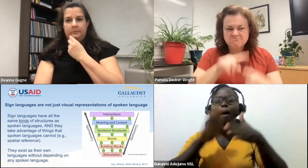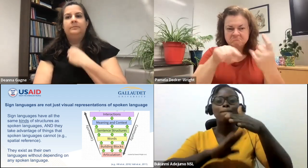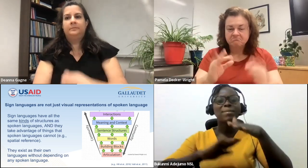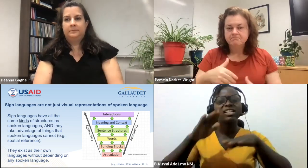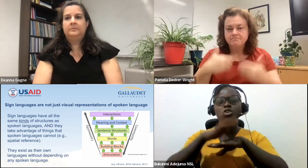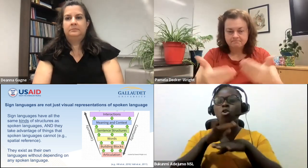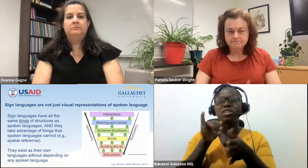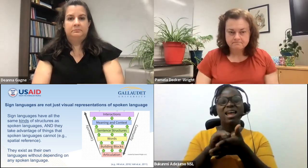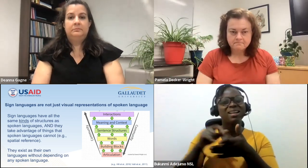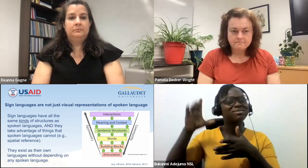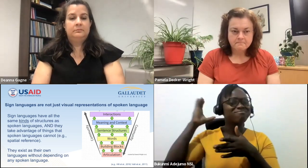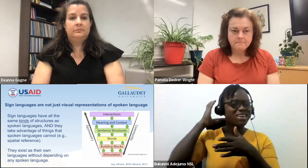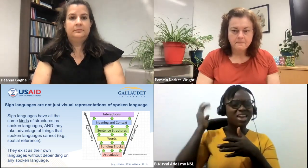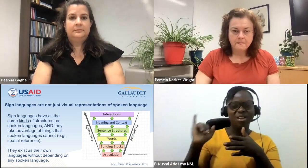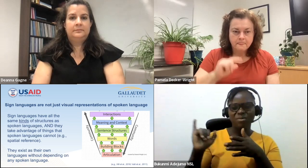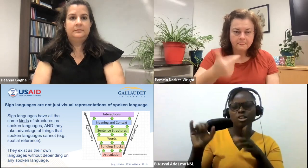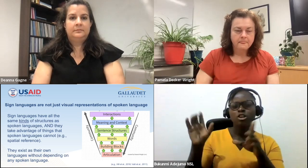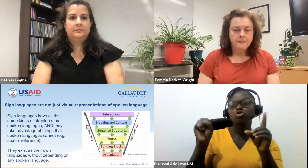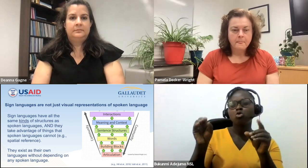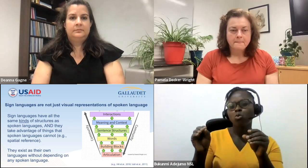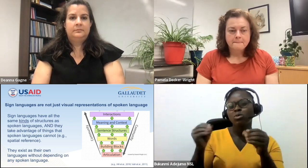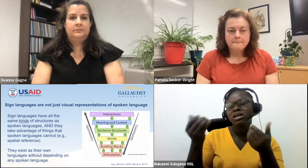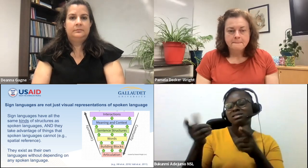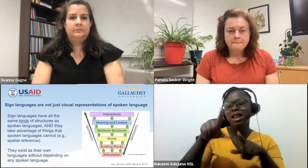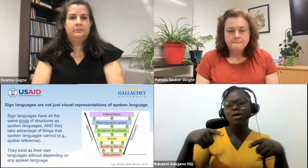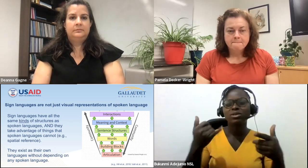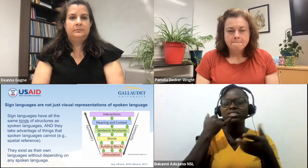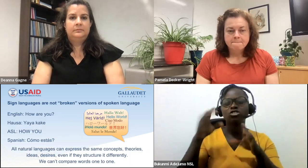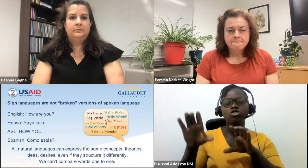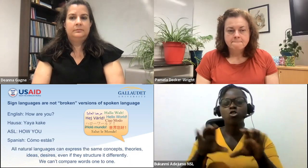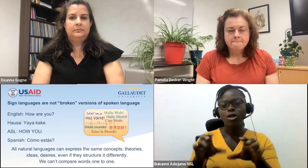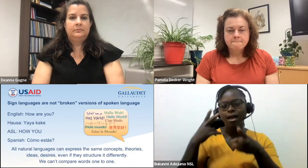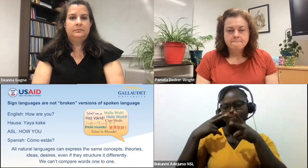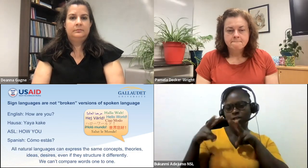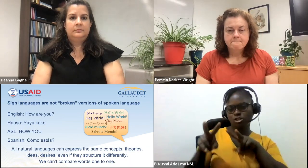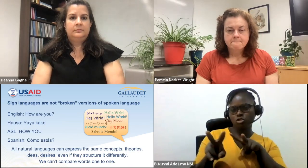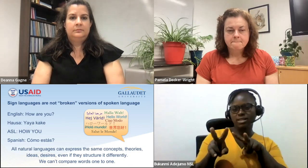What what's most important is that we give children full access to a full language.